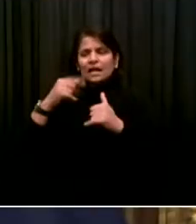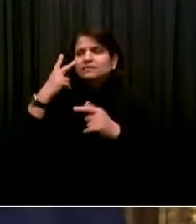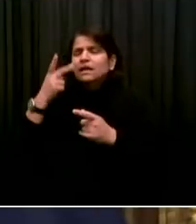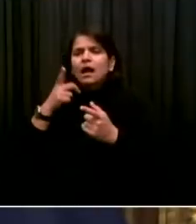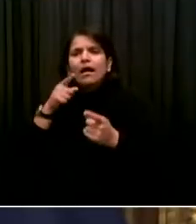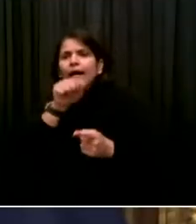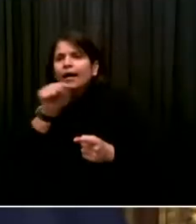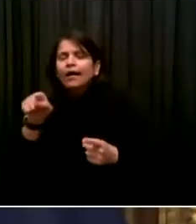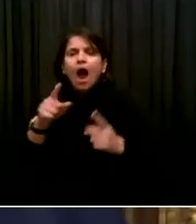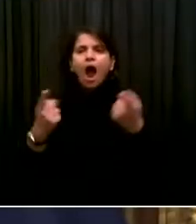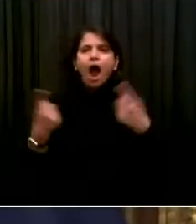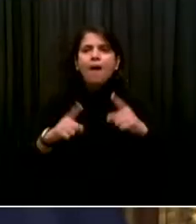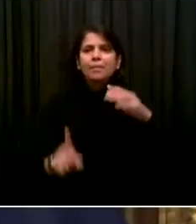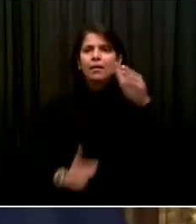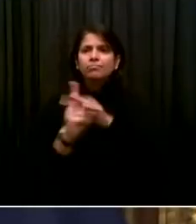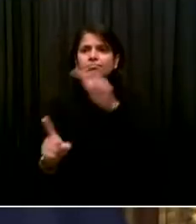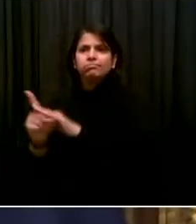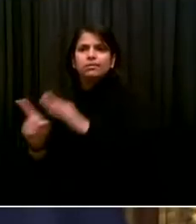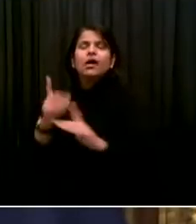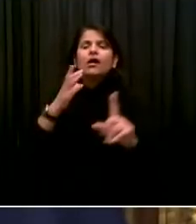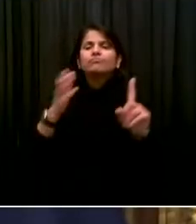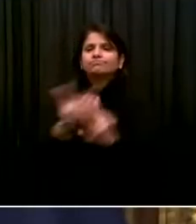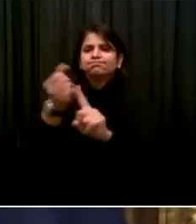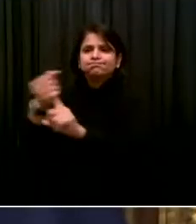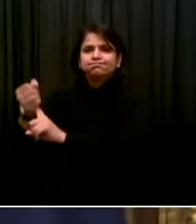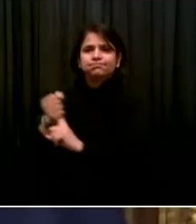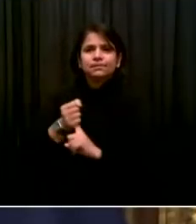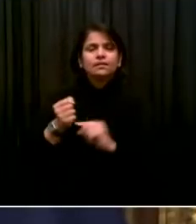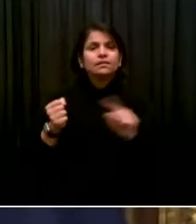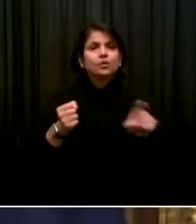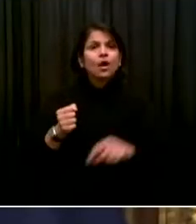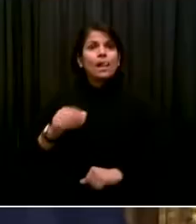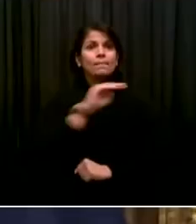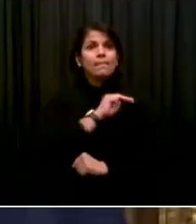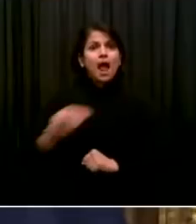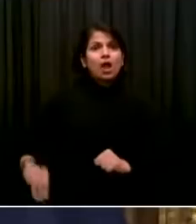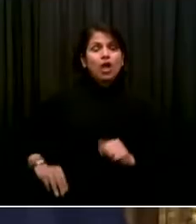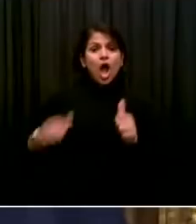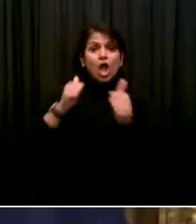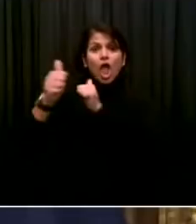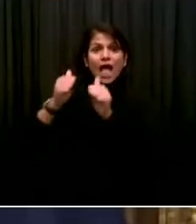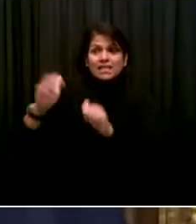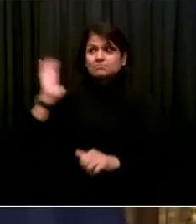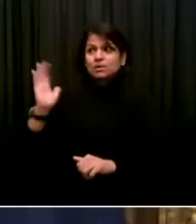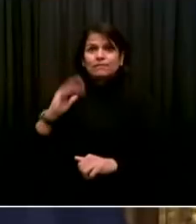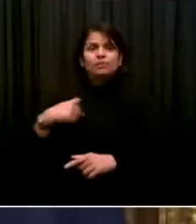NEW YORK CITY. SINCE THE DAY I BEGAN RUNNING FOR THE FOFICE OF MAYOR I KNEW THAT PUBLIC